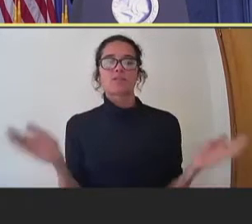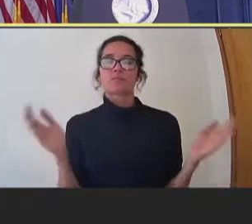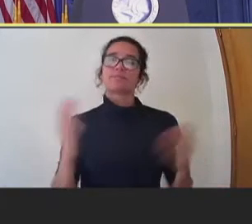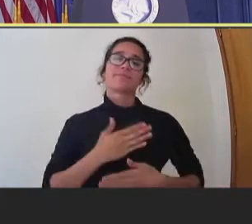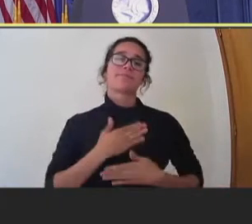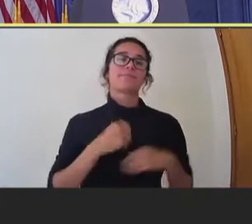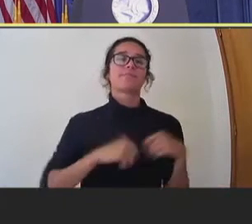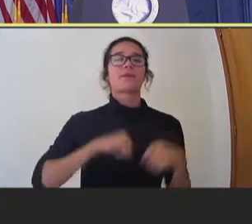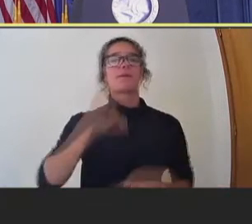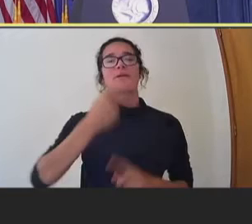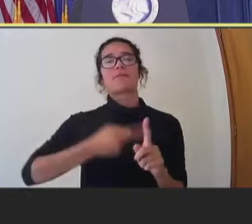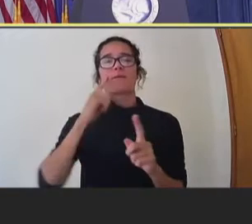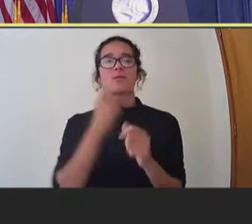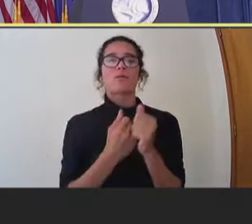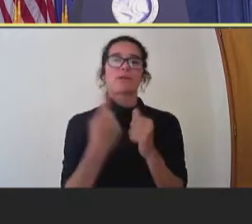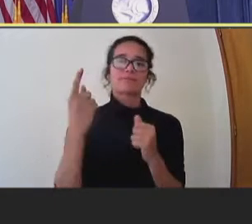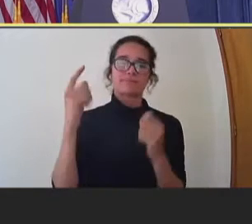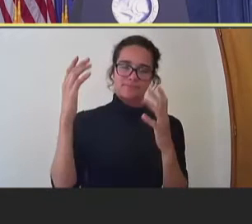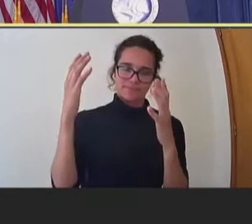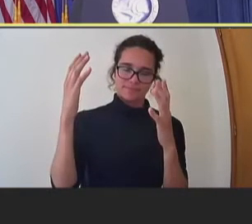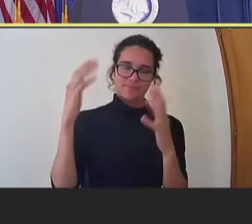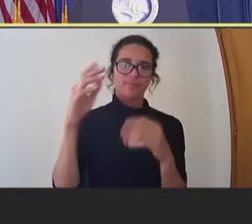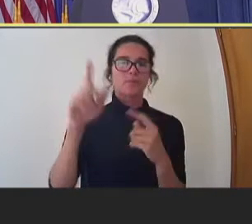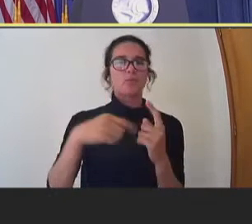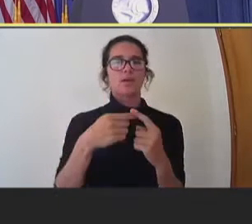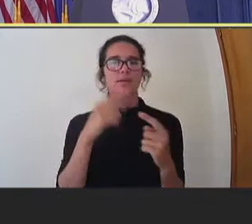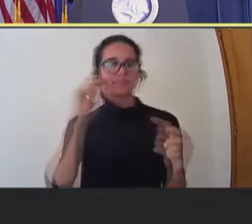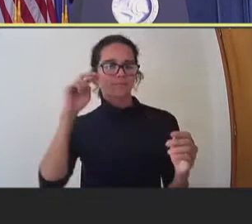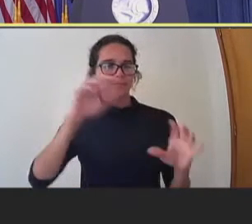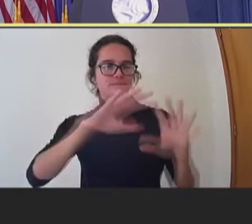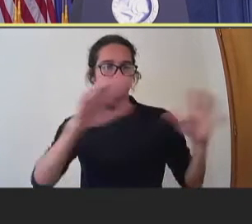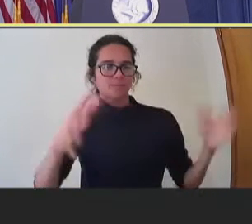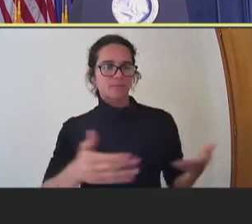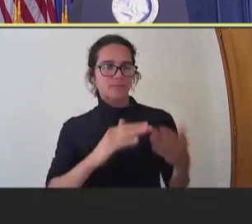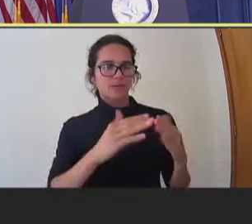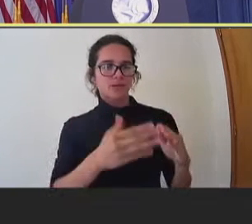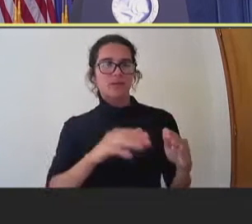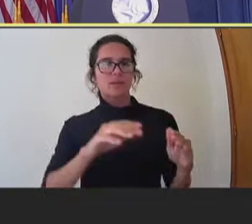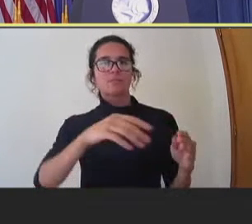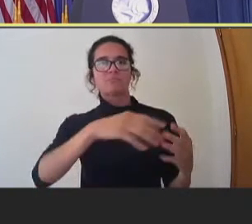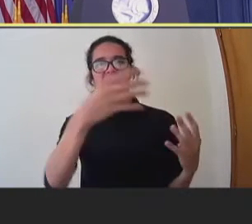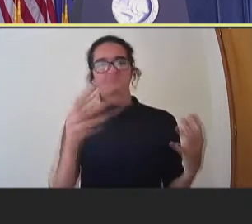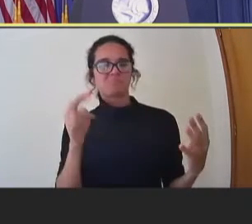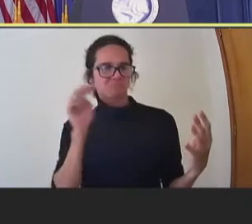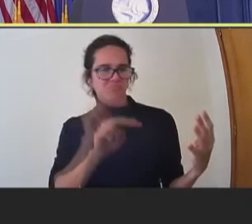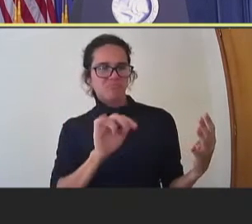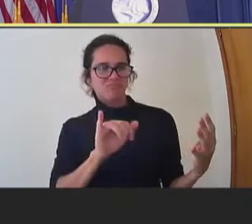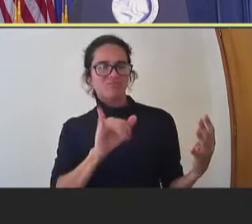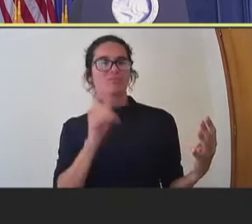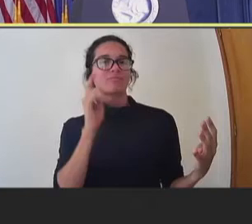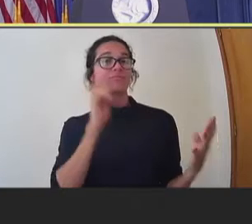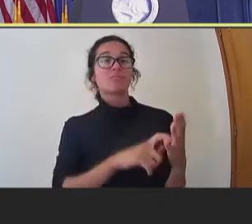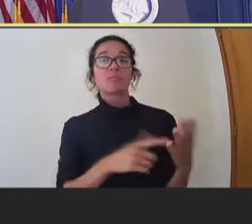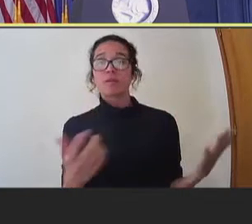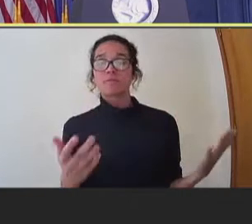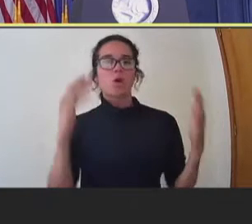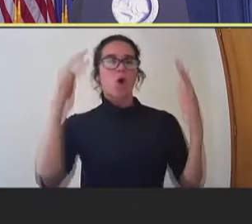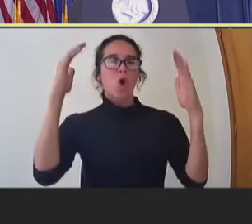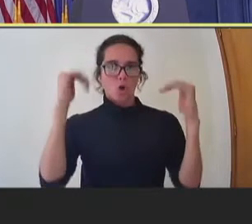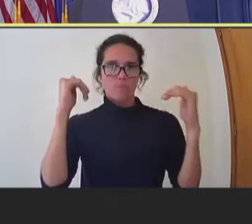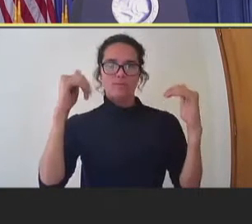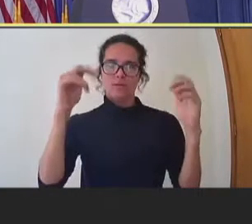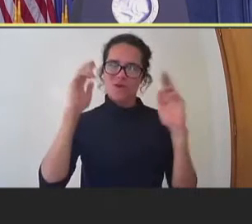When I see the LGBTQIA+ community, I see hope. I see hope for a more equitable future. I see